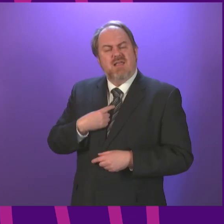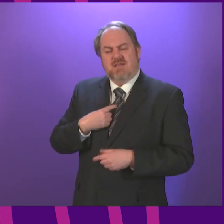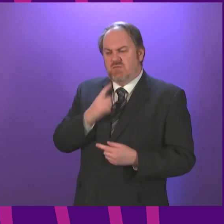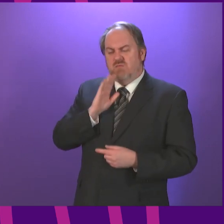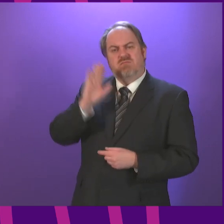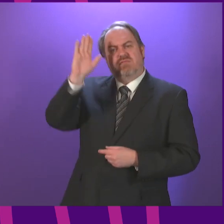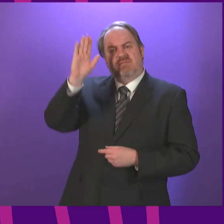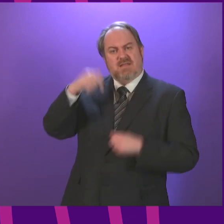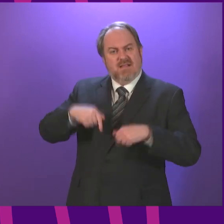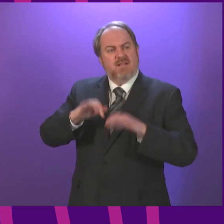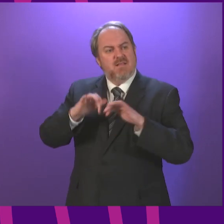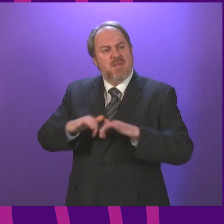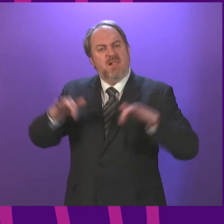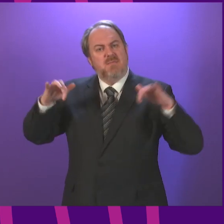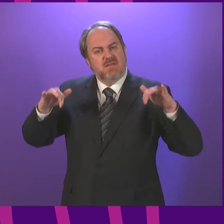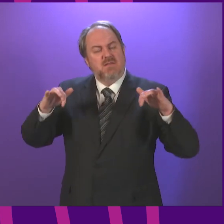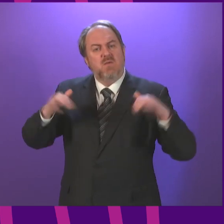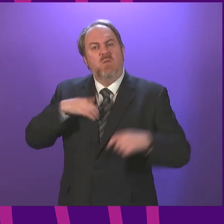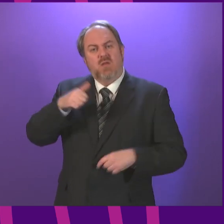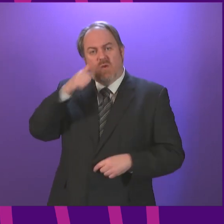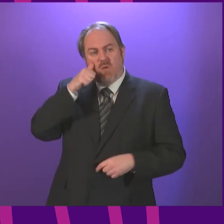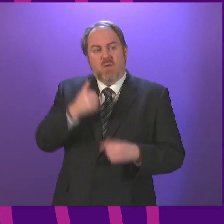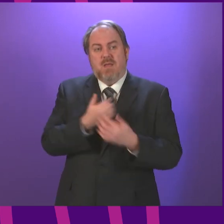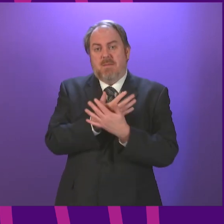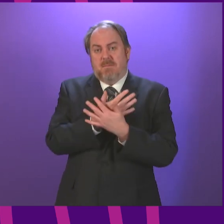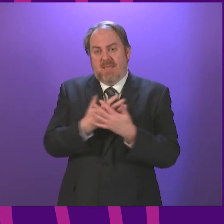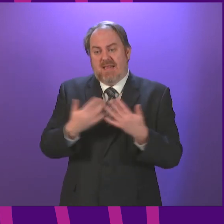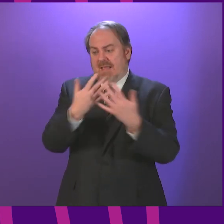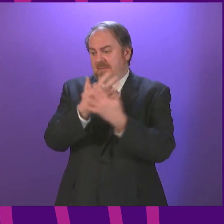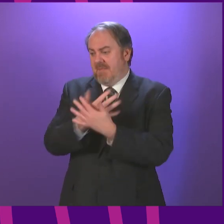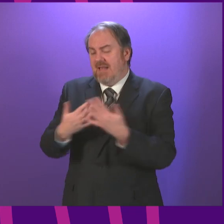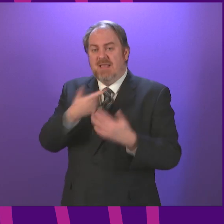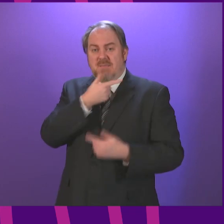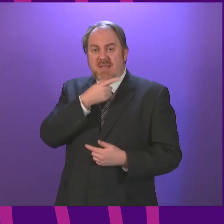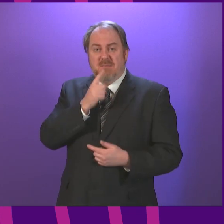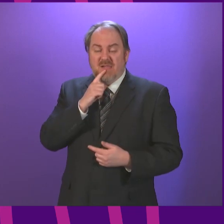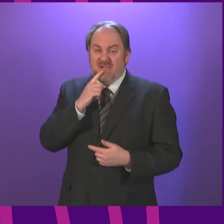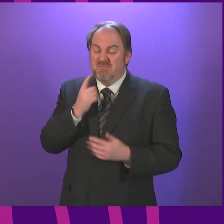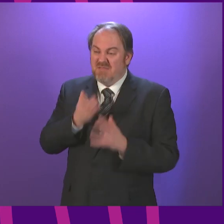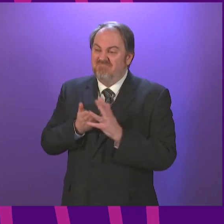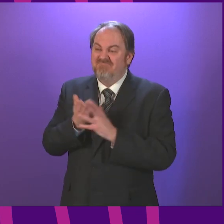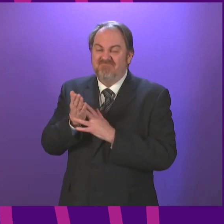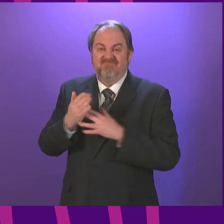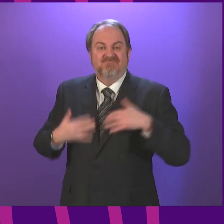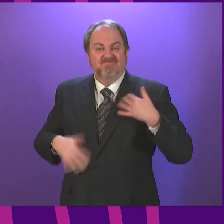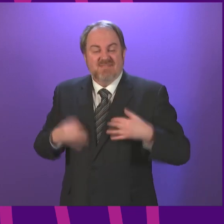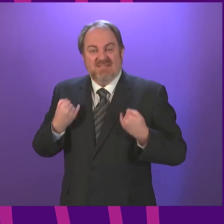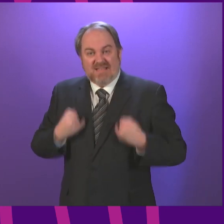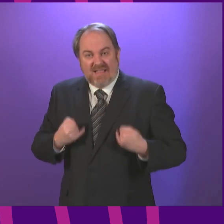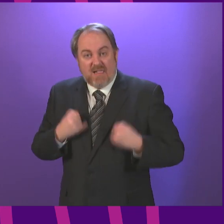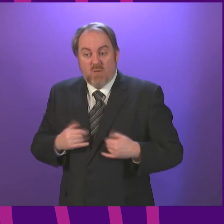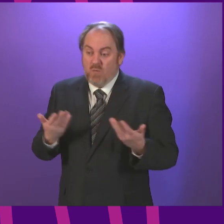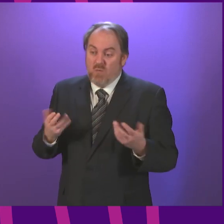the fact that many people have suffered and even died because of the impact and consequences